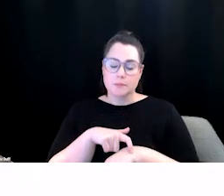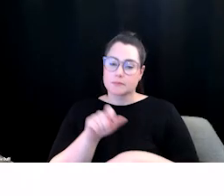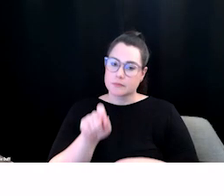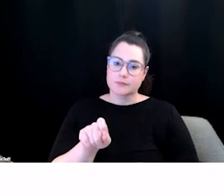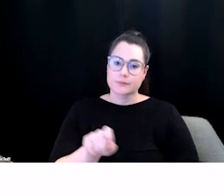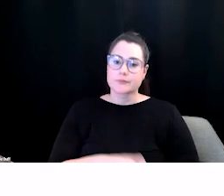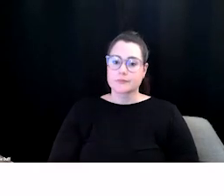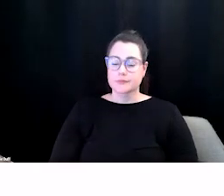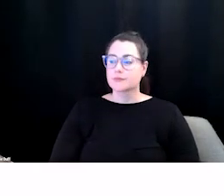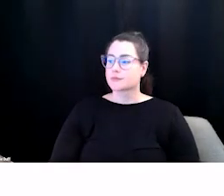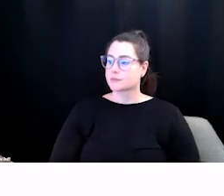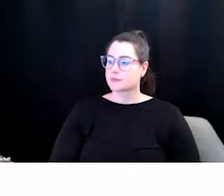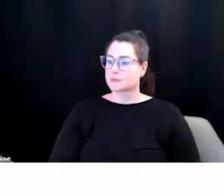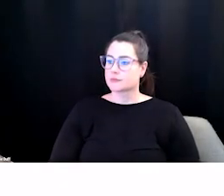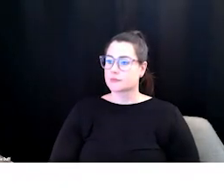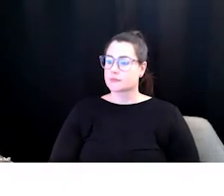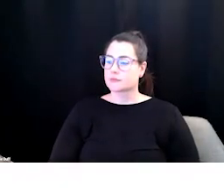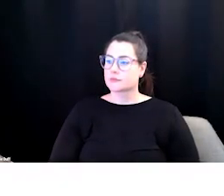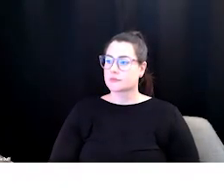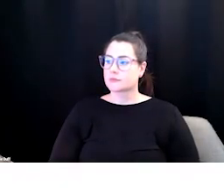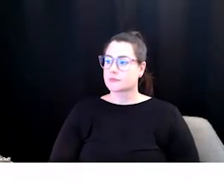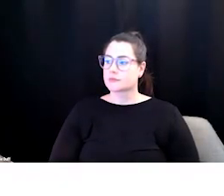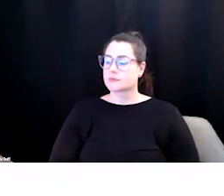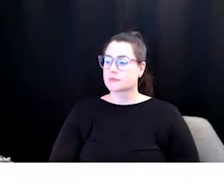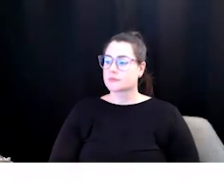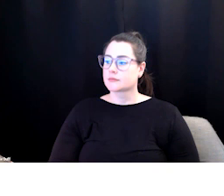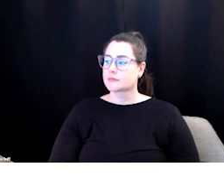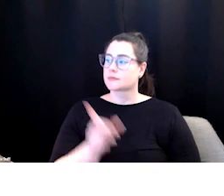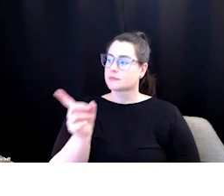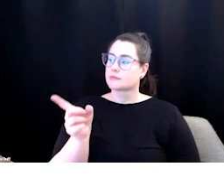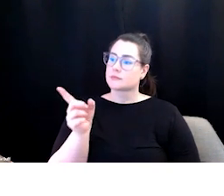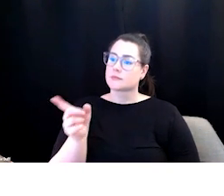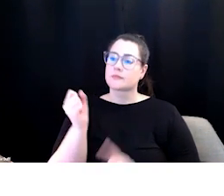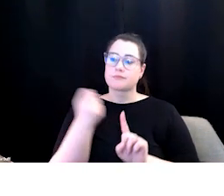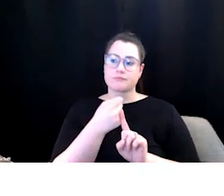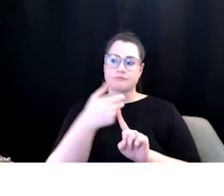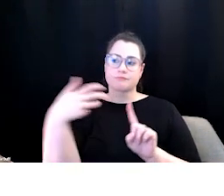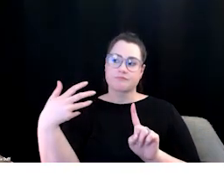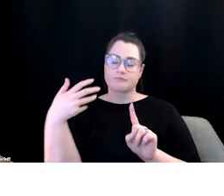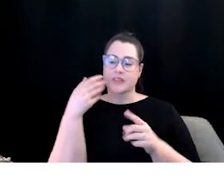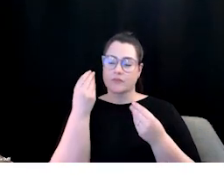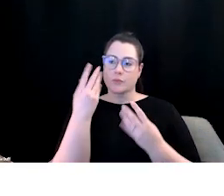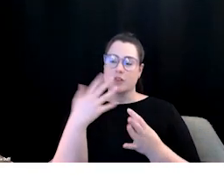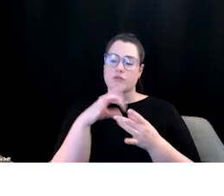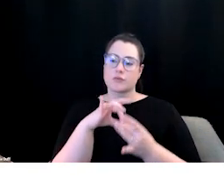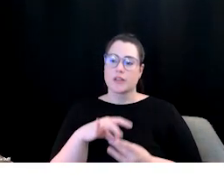So this is a slide I'm just touching upon expanding more details on Grants.gov submissions. I'm not going to go through everything that's listed here.